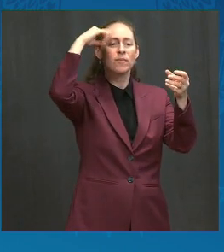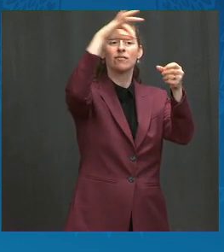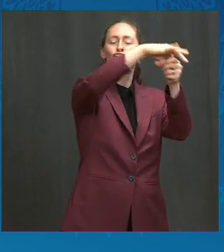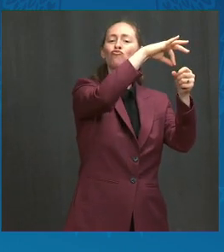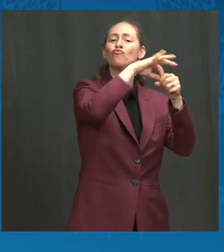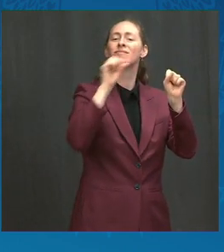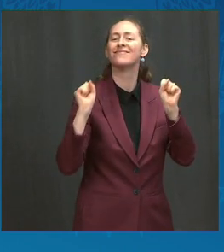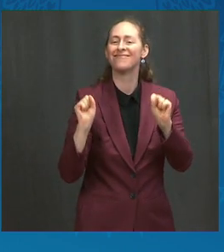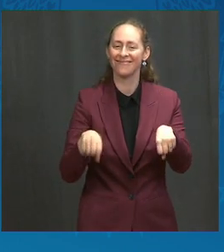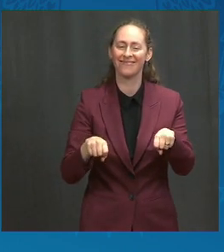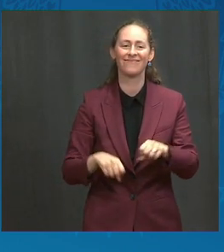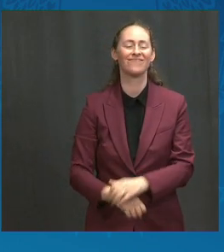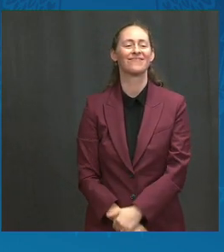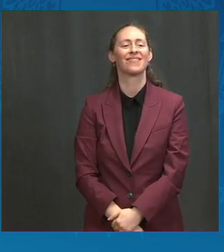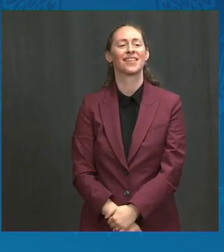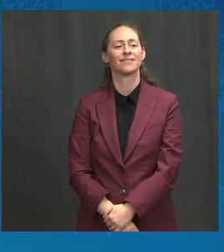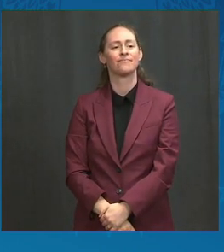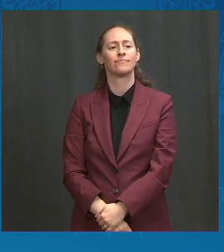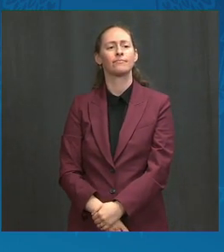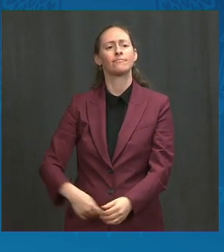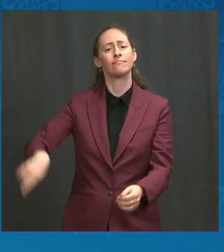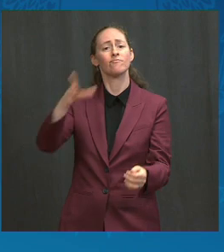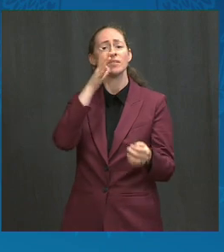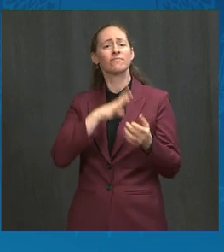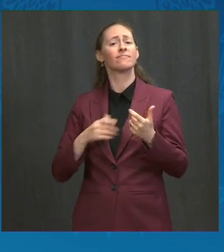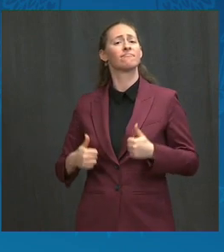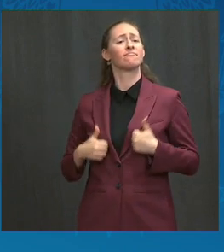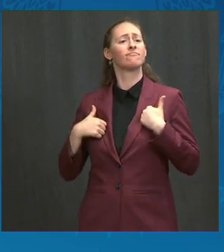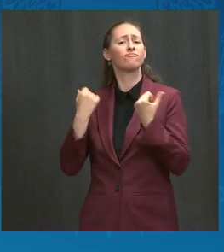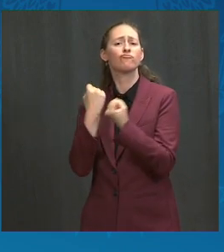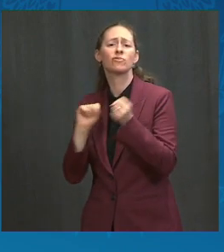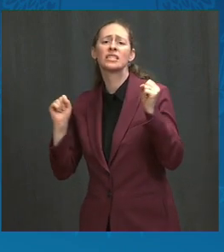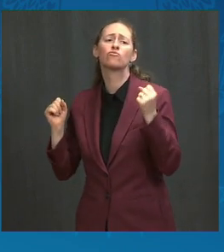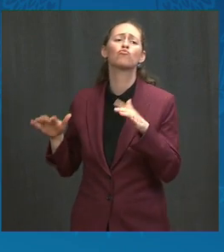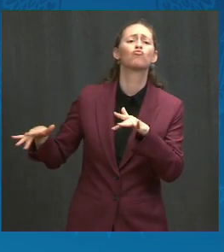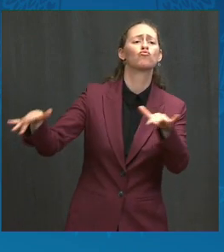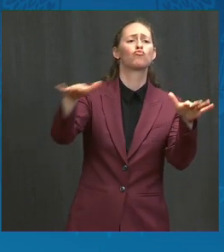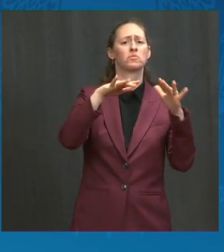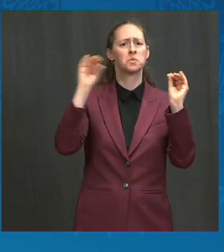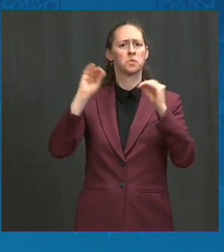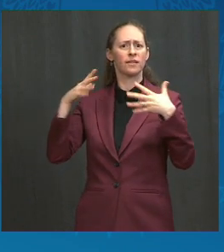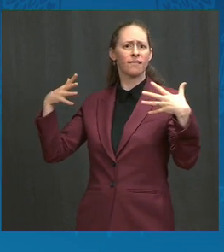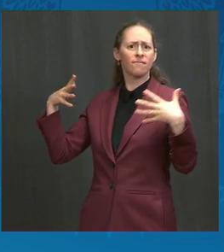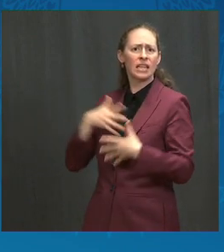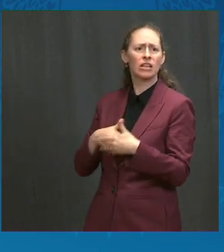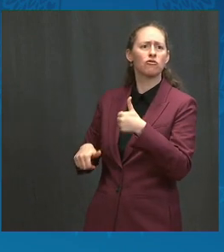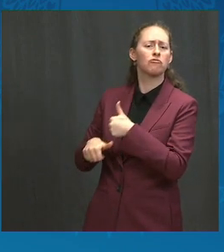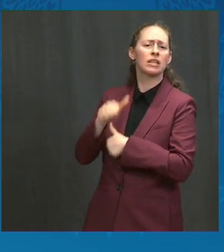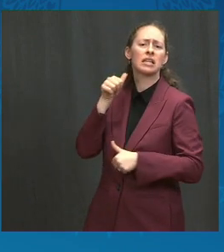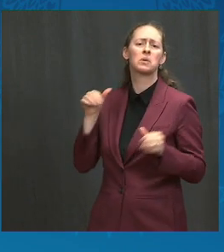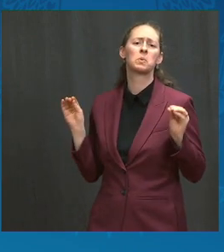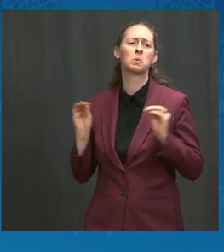When women live free from the fear of violence, they can participate more fully